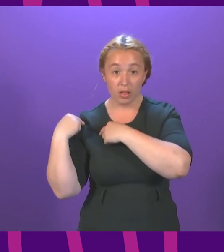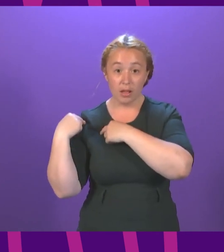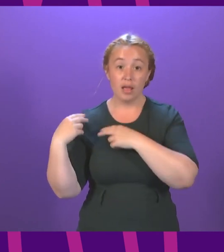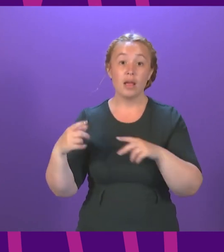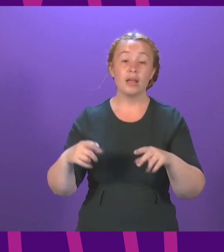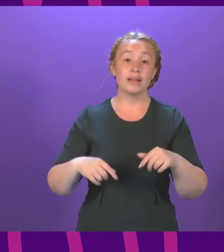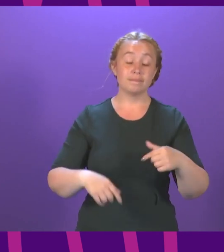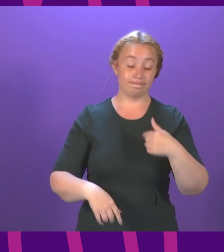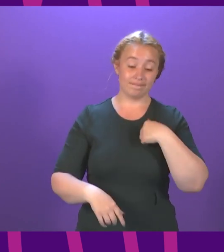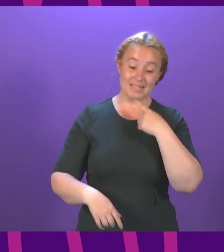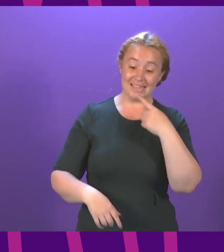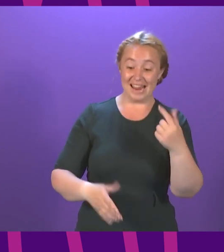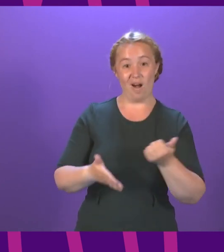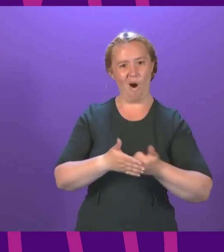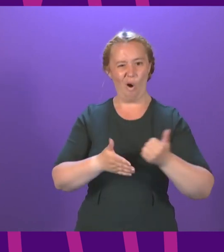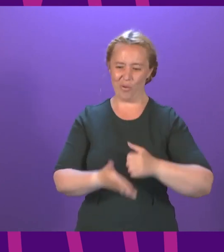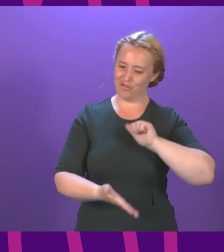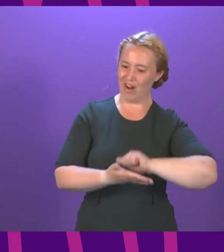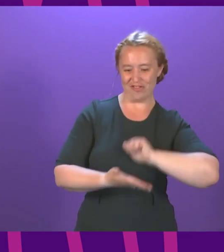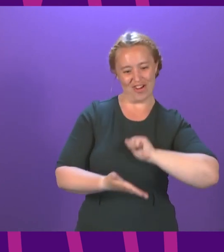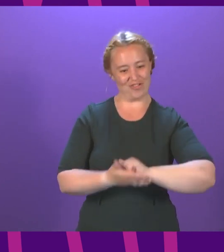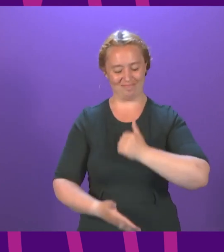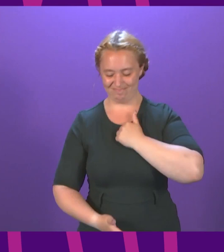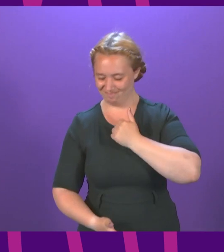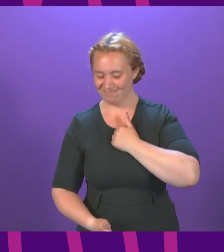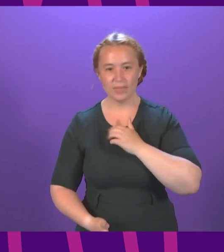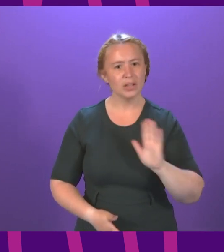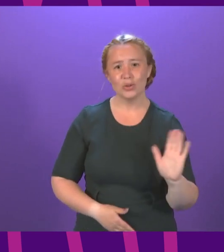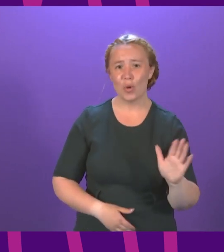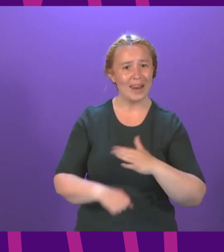not claim to always get it right; I have never claimed that and I never will, but we will try